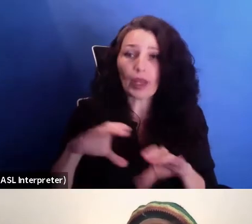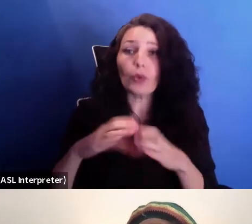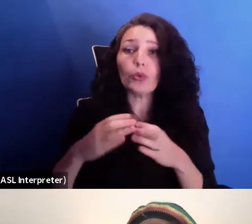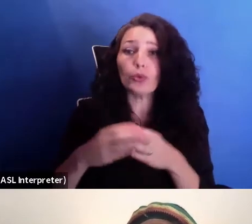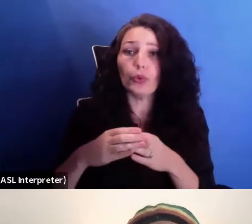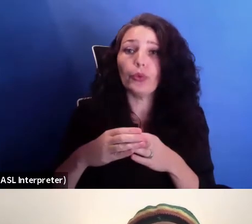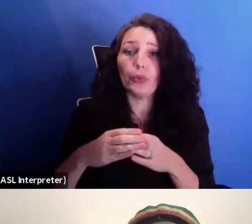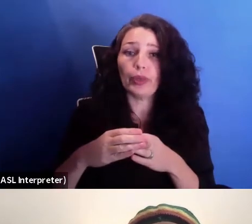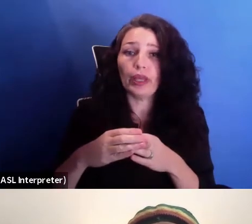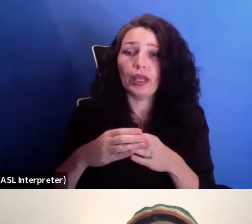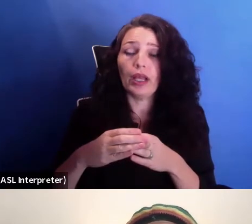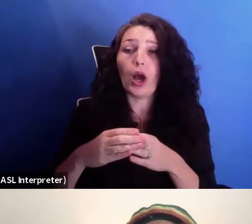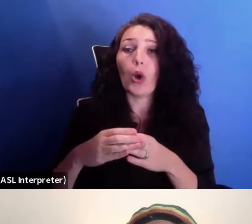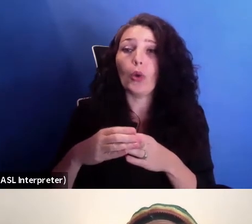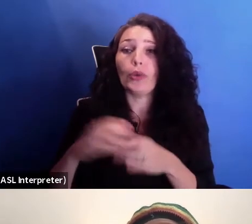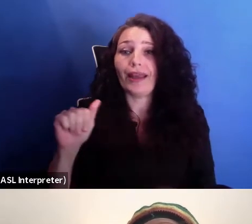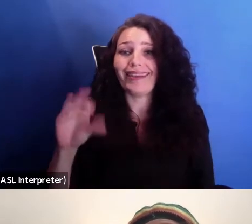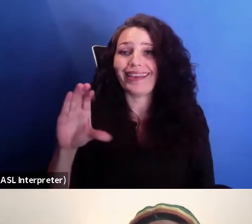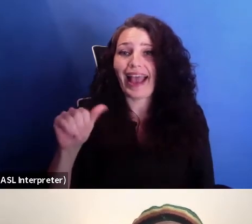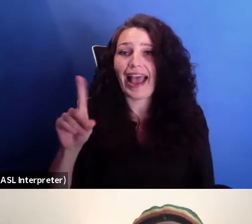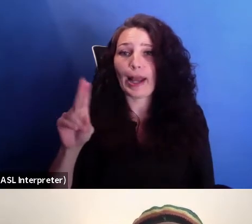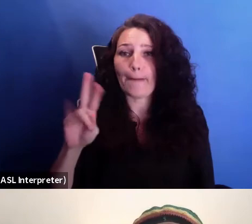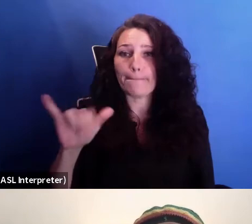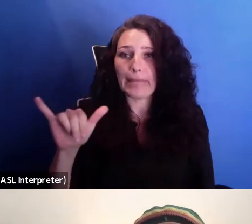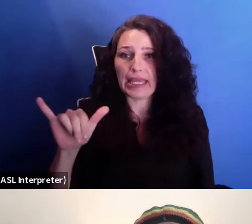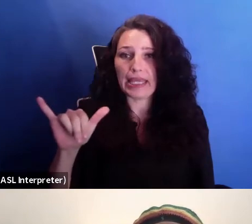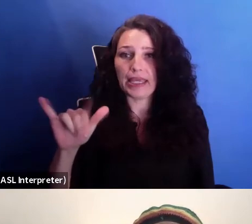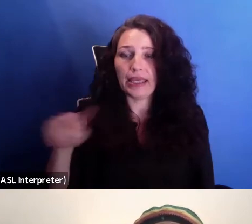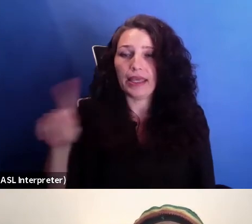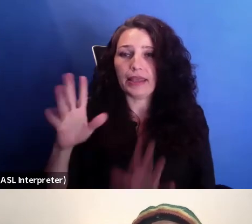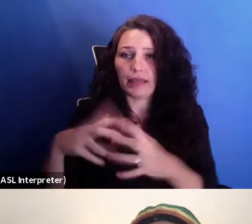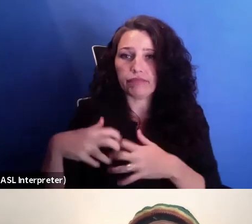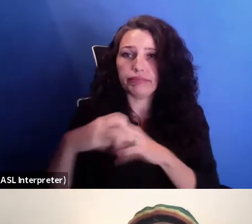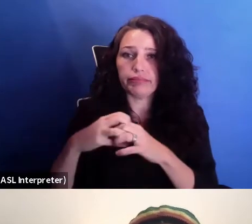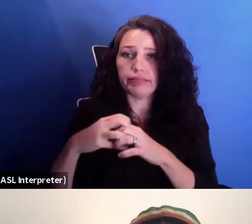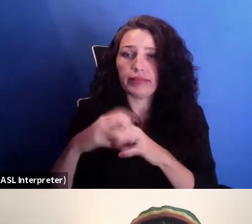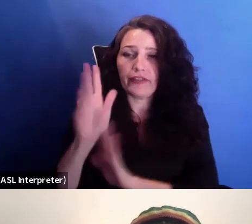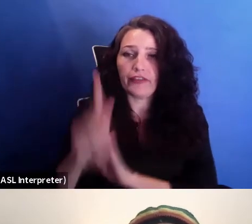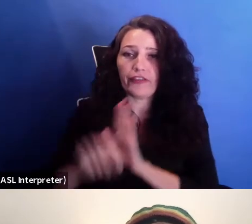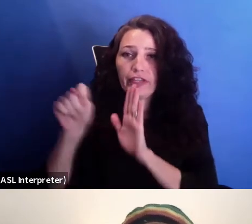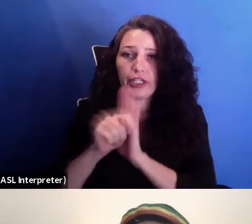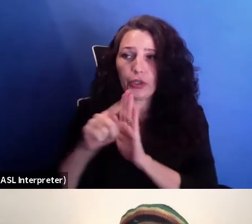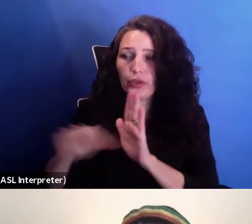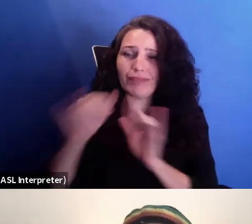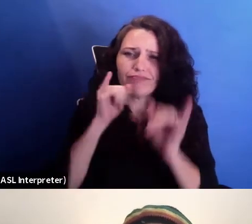The Academy launched a video where they had interviewed a bunch of different people with disabilities,